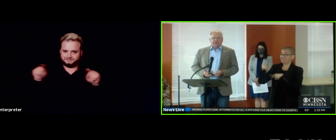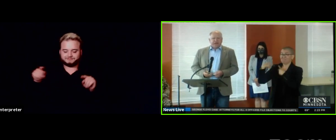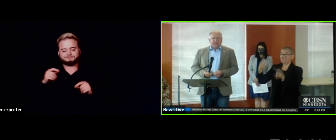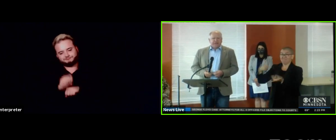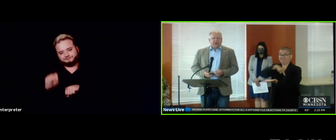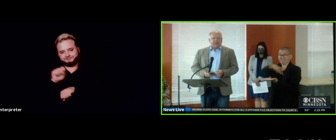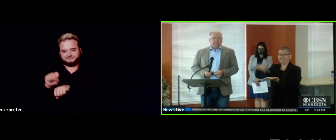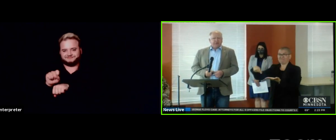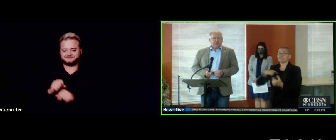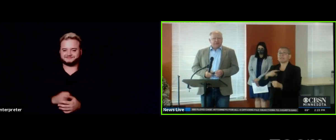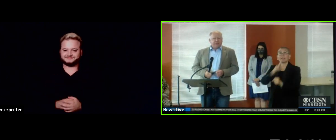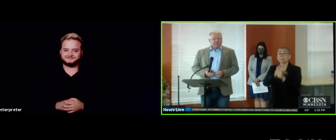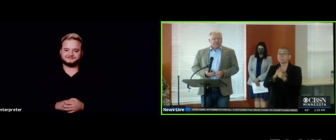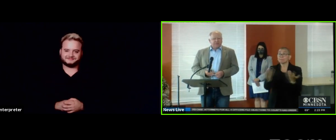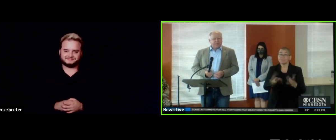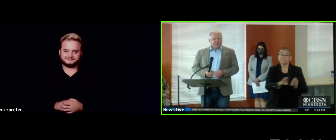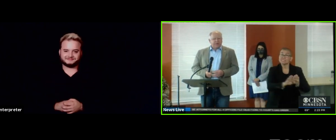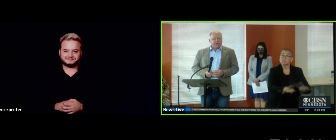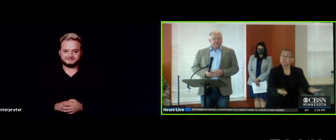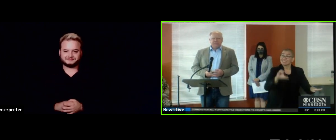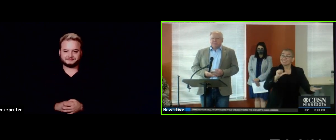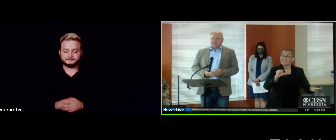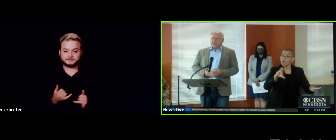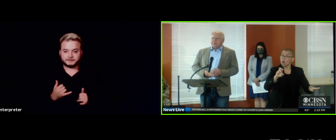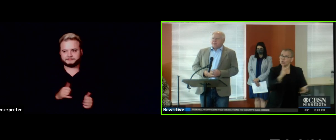child care and keeping our child care facilities up and running. You've seen us make commitments